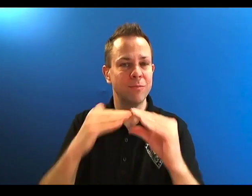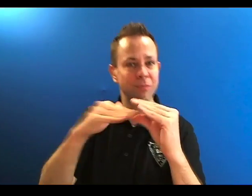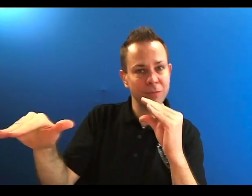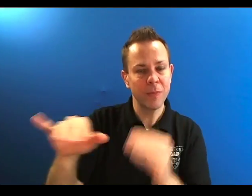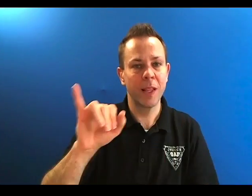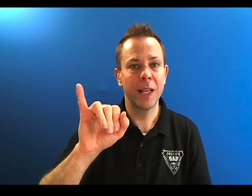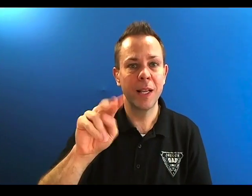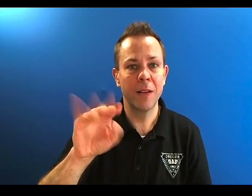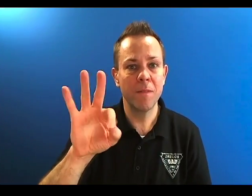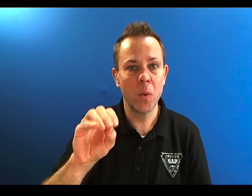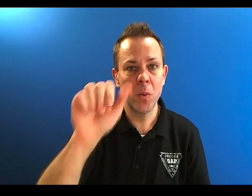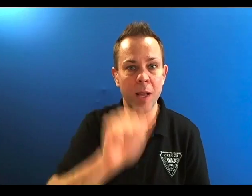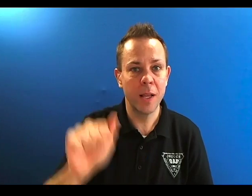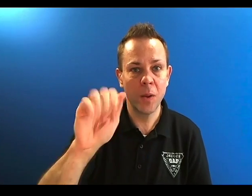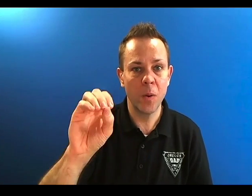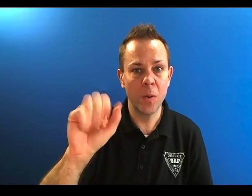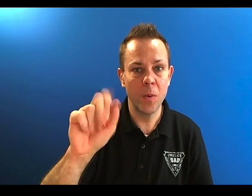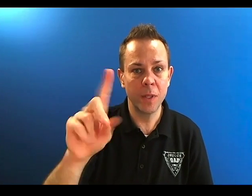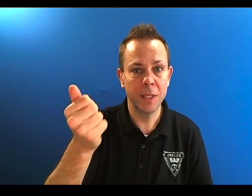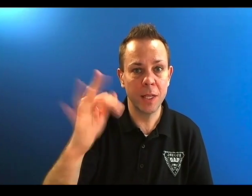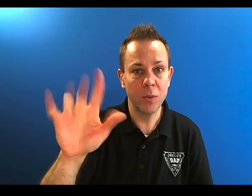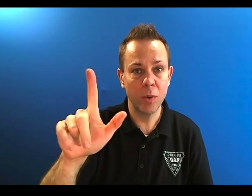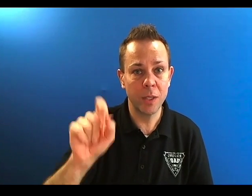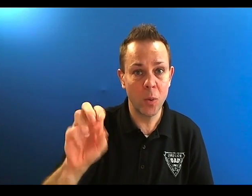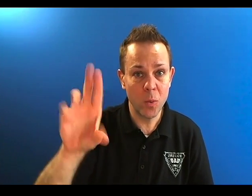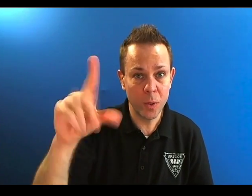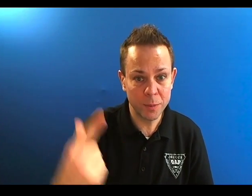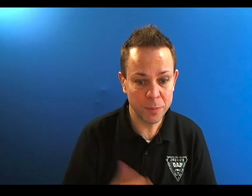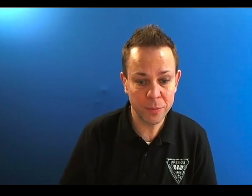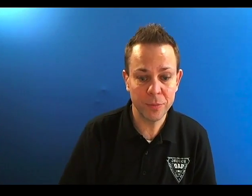You can reach us by writing an email to info@oad1921.org.